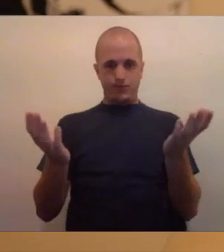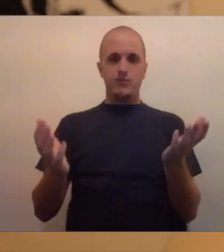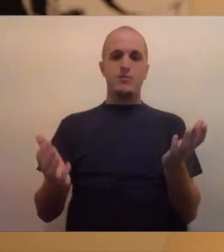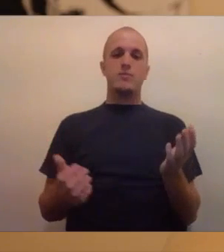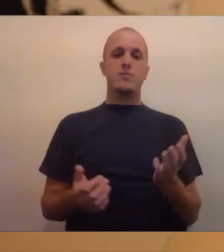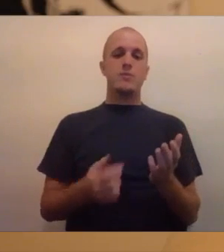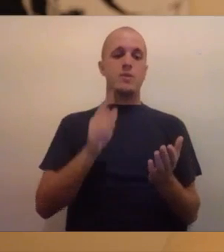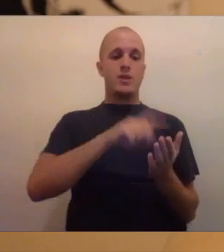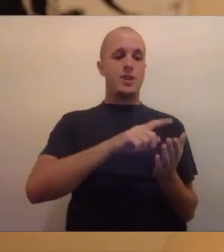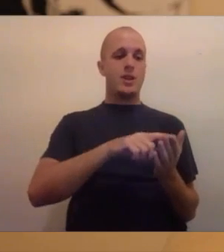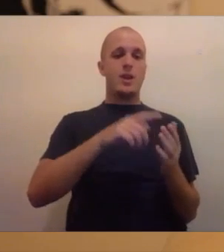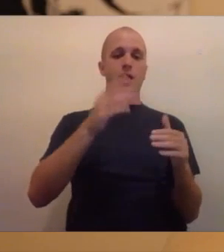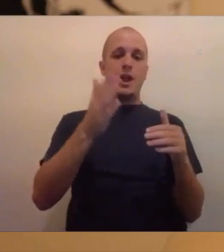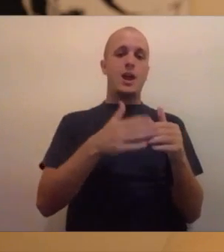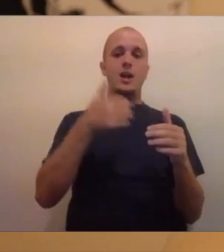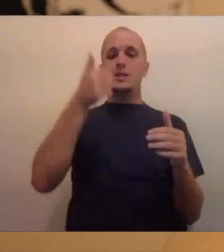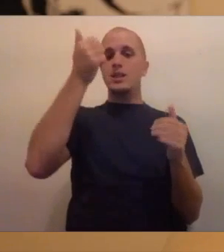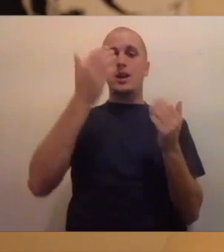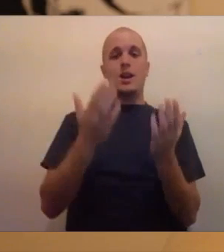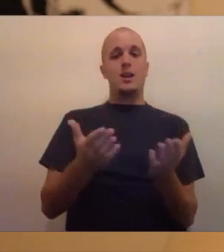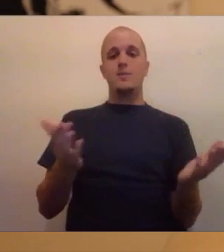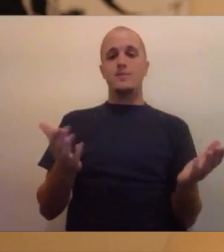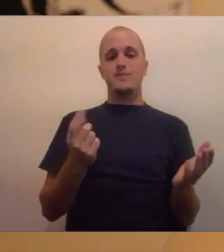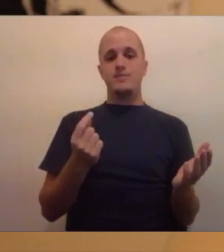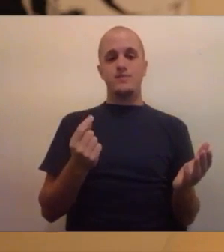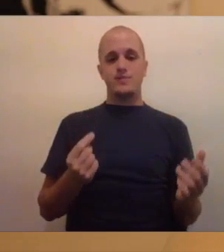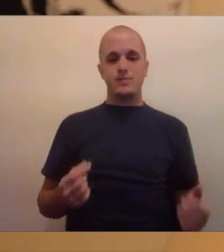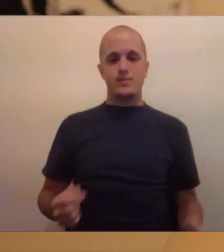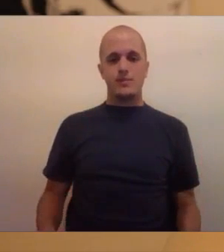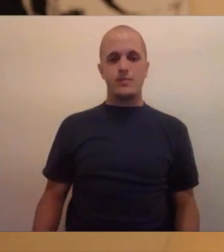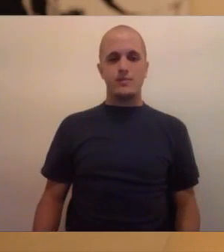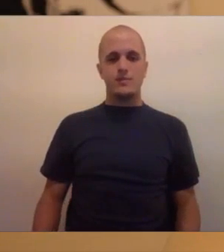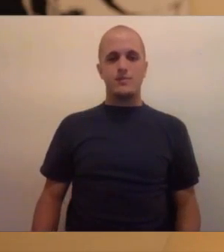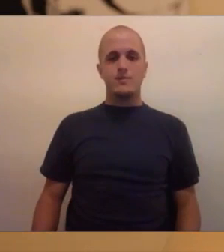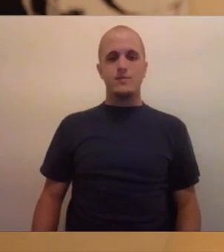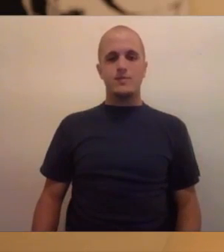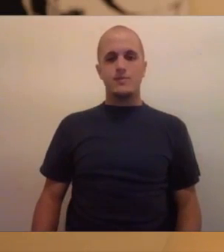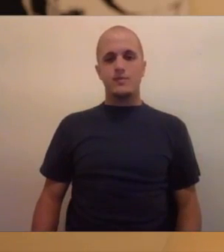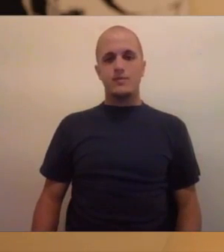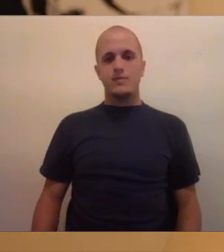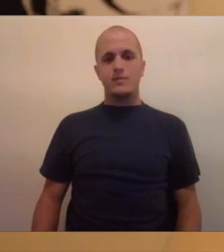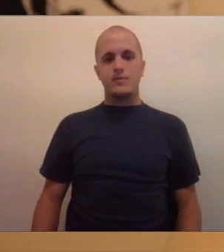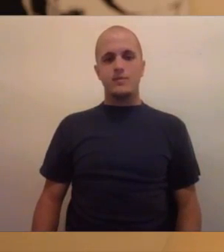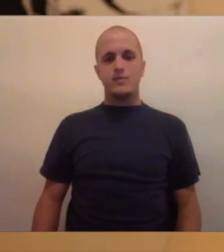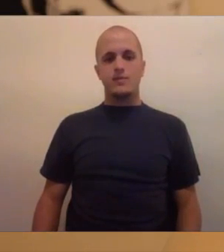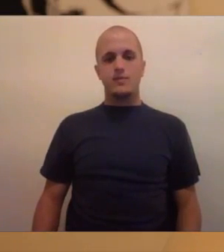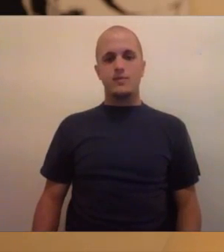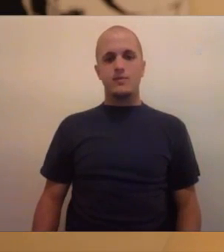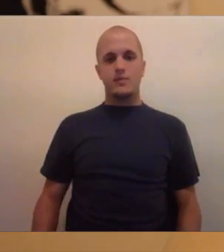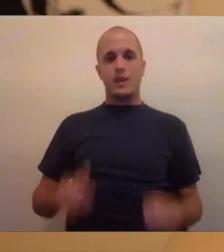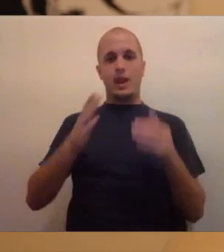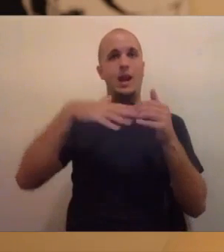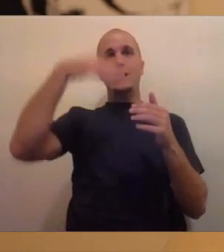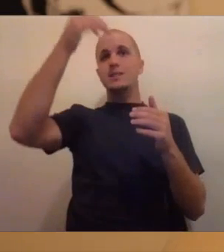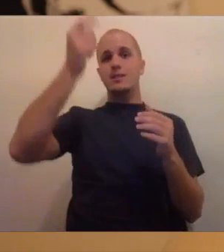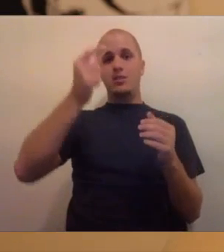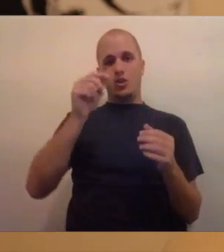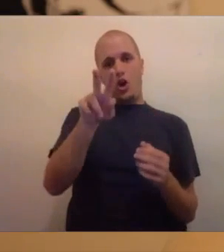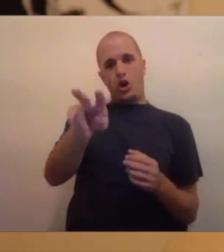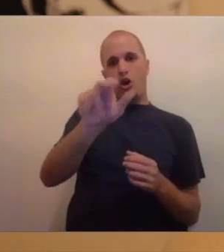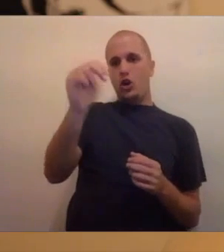easy to do it. The most difficult thing to do, and easiest thing to do it, he defined this way.